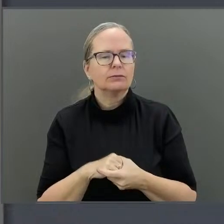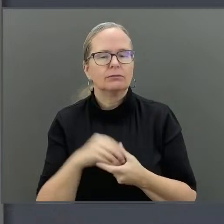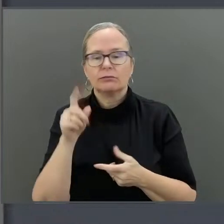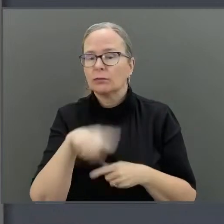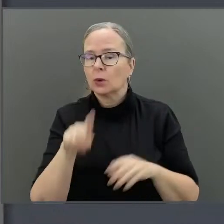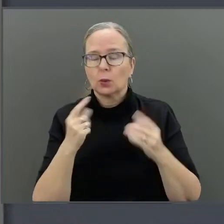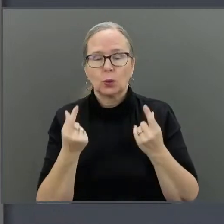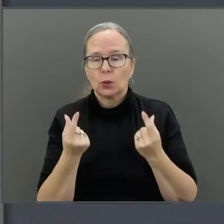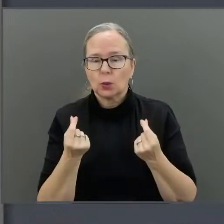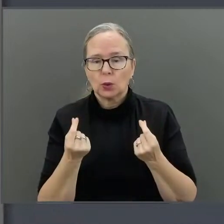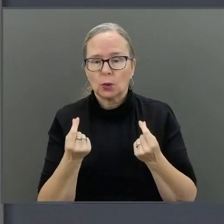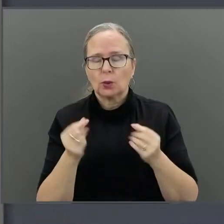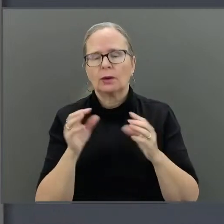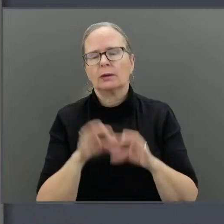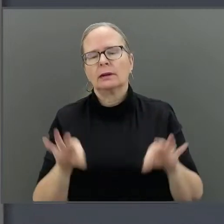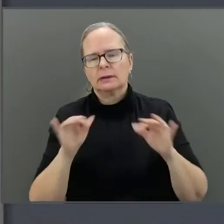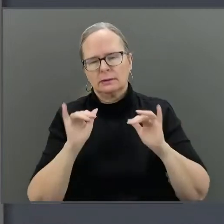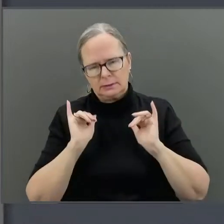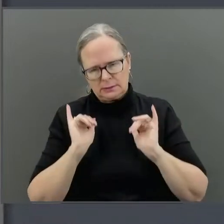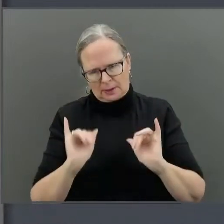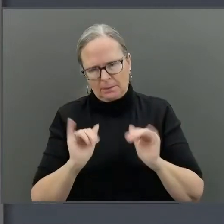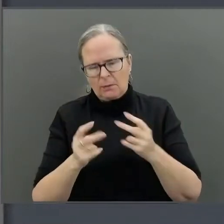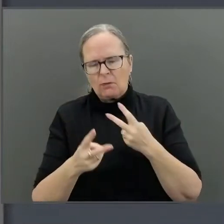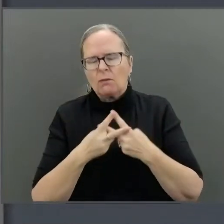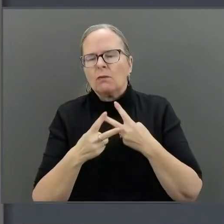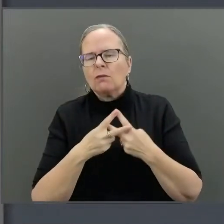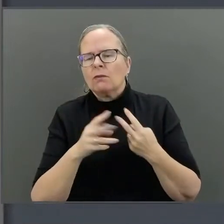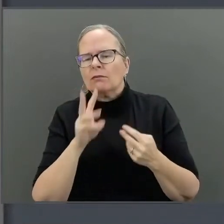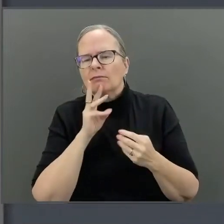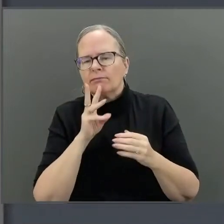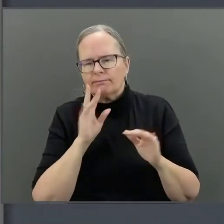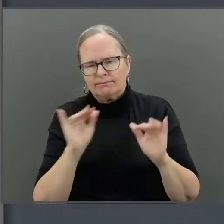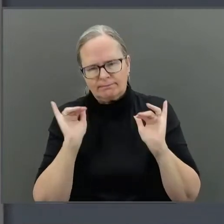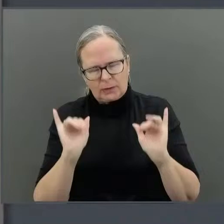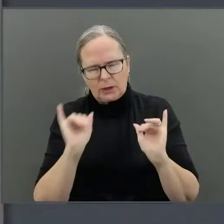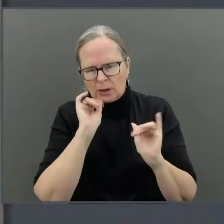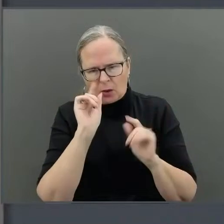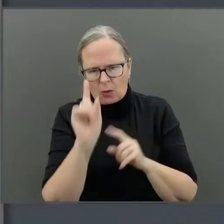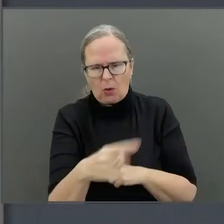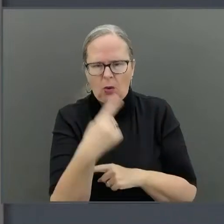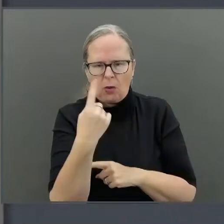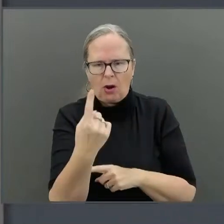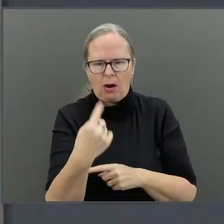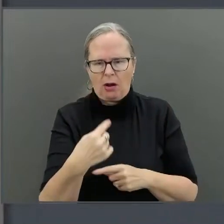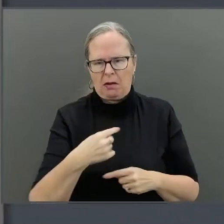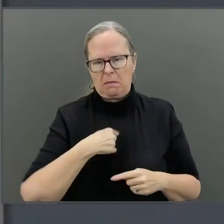any type of Crisis or emergency this is a city of smart people who figure out the way forward when